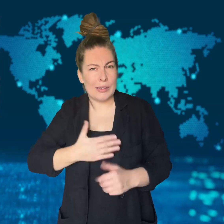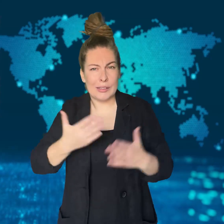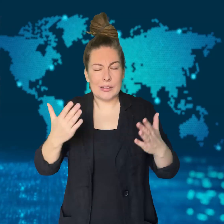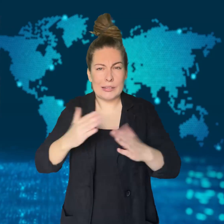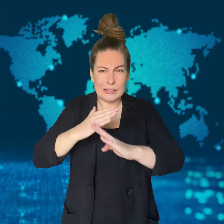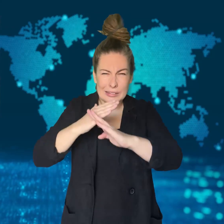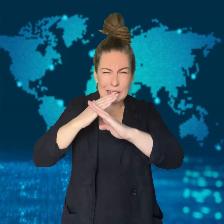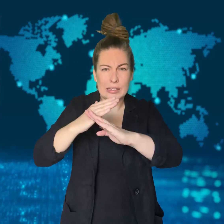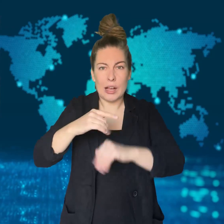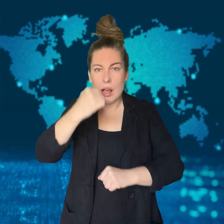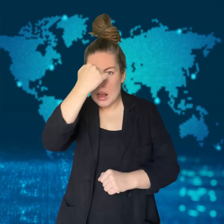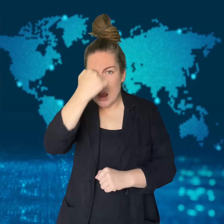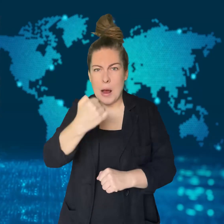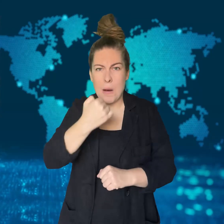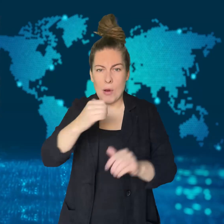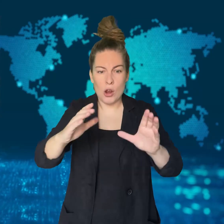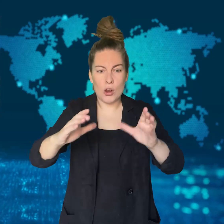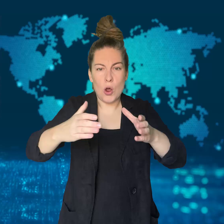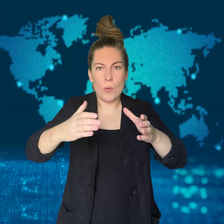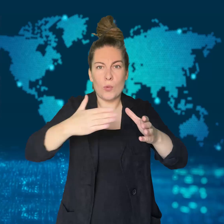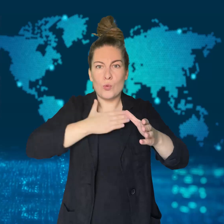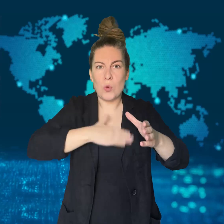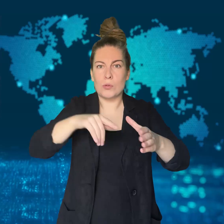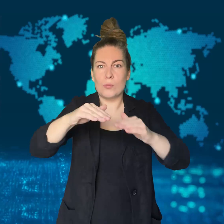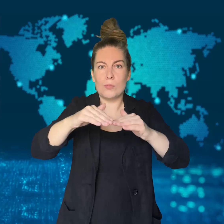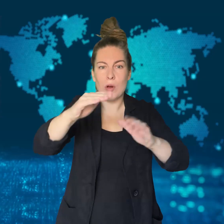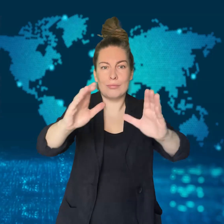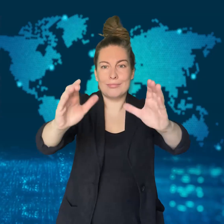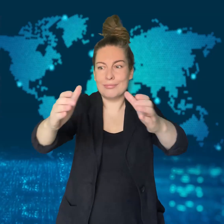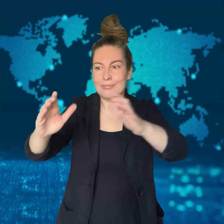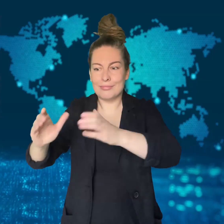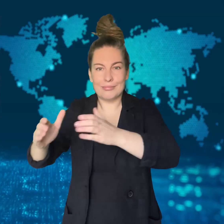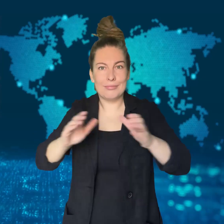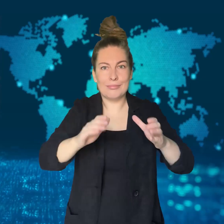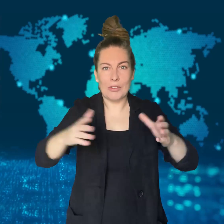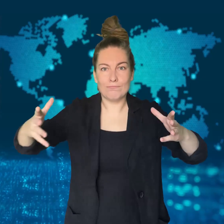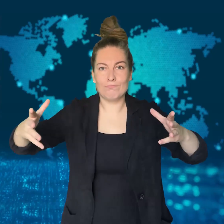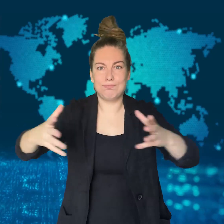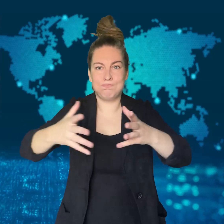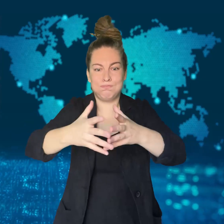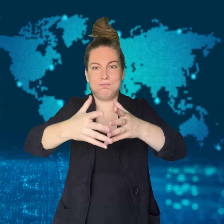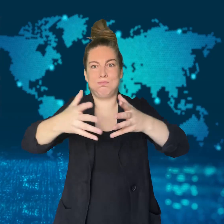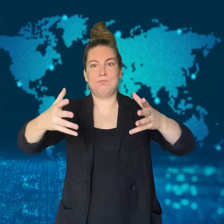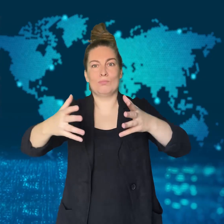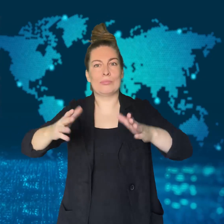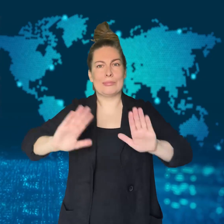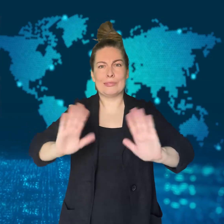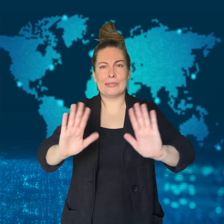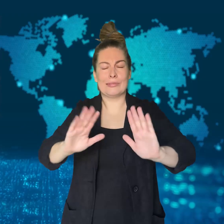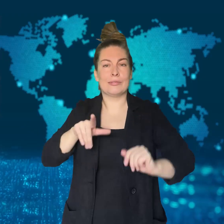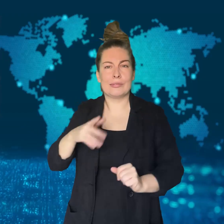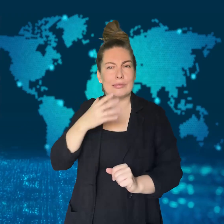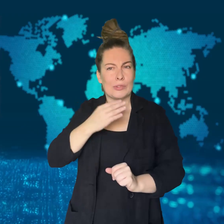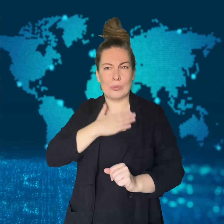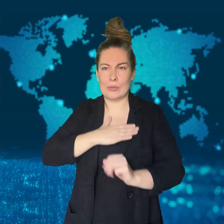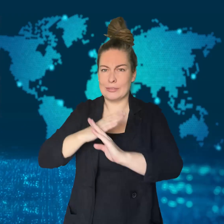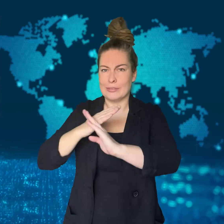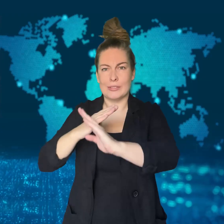According to Israel, dozens of militants were killed there.